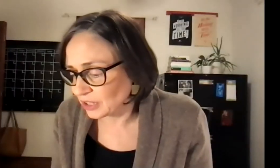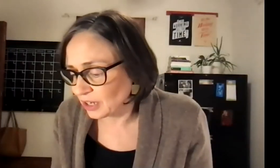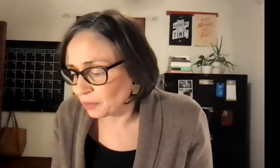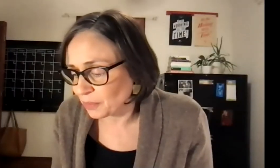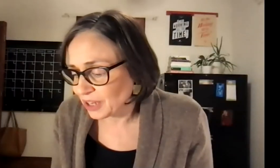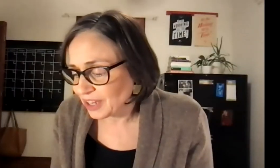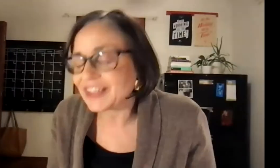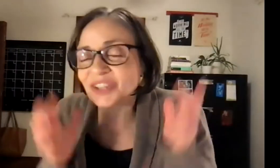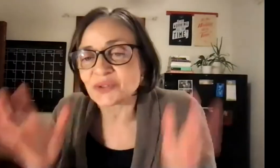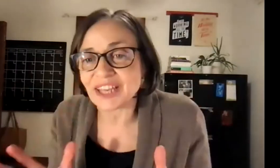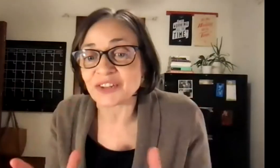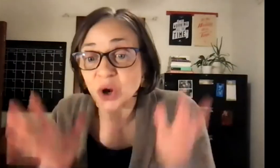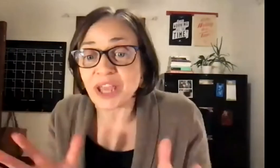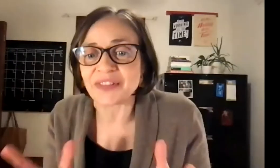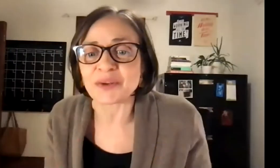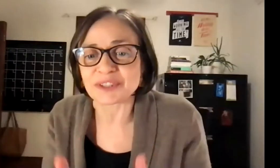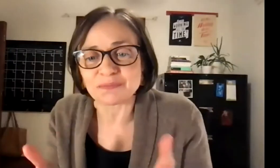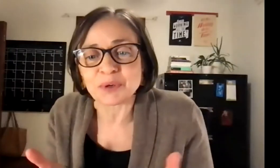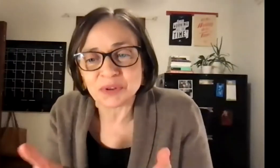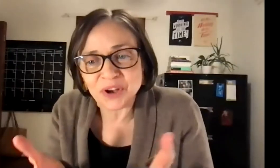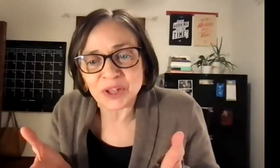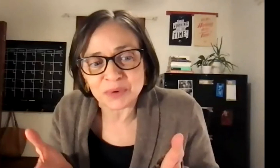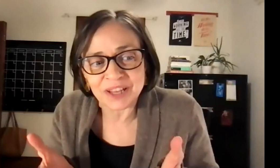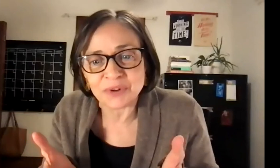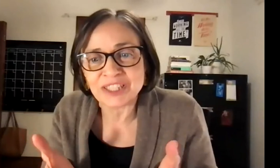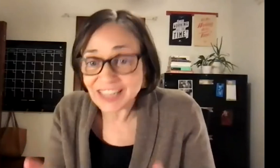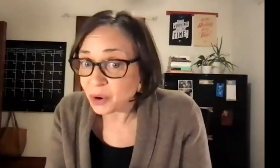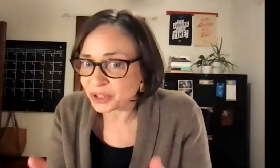Brianna we're gonna do this tailor-made For the world we're gonna make them say our names